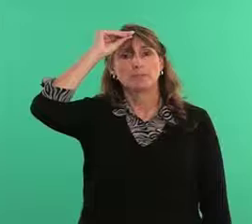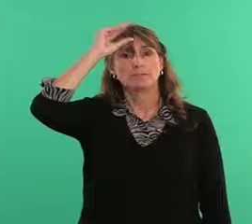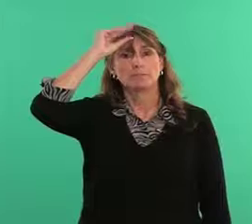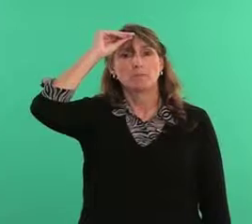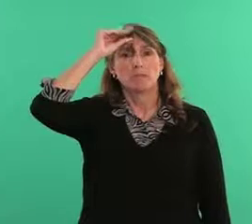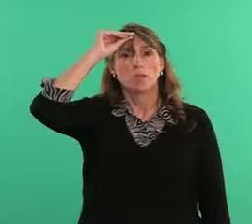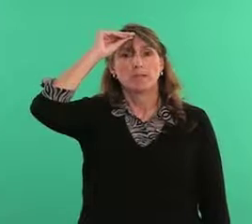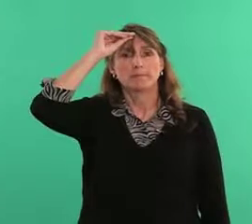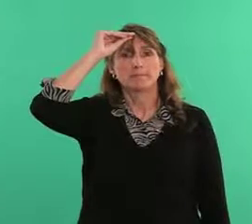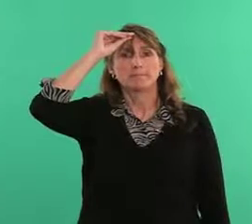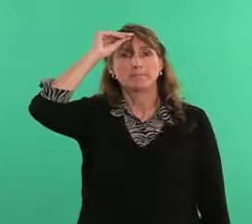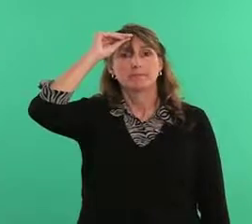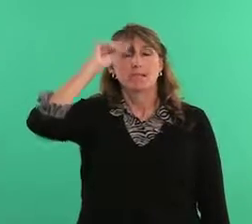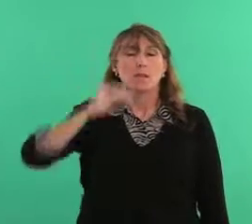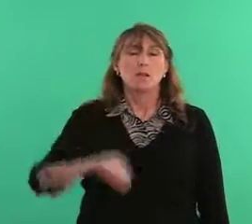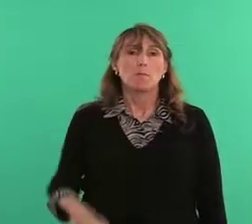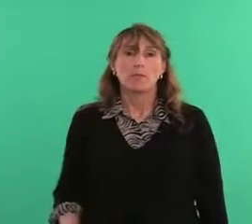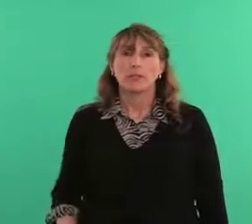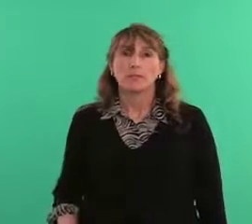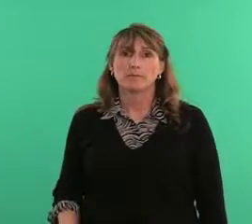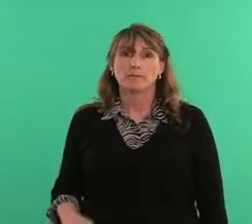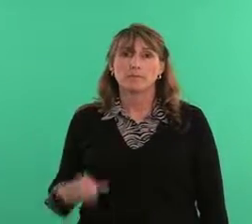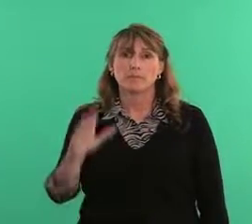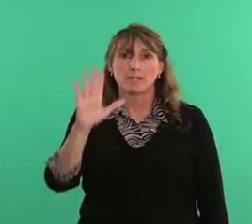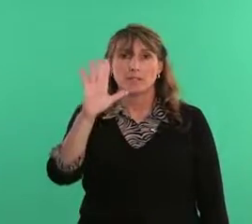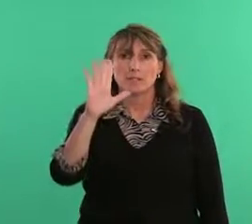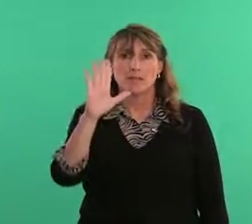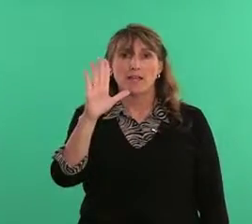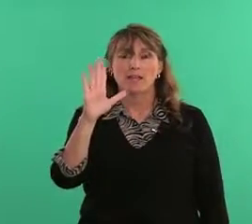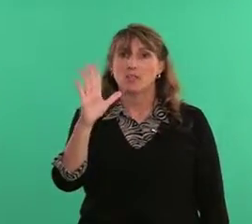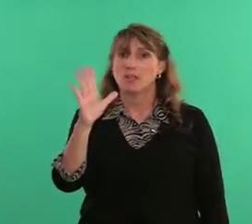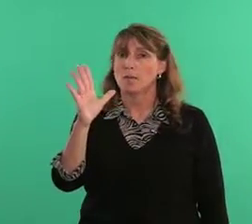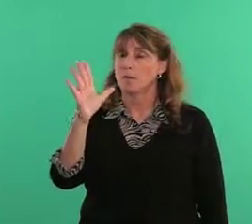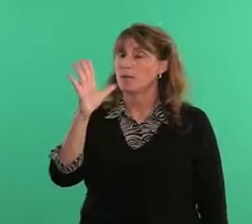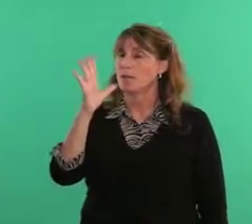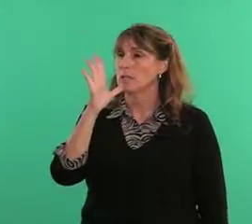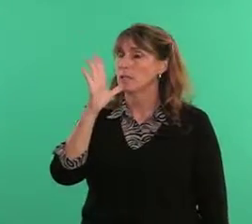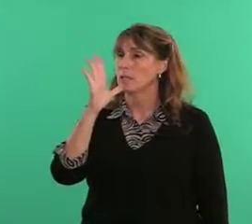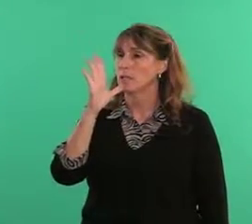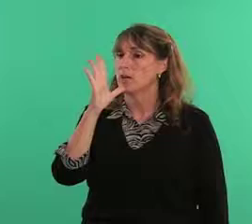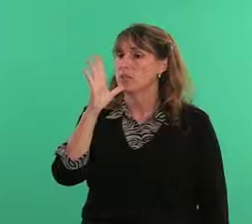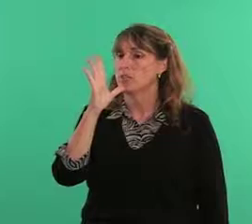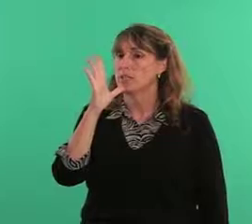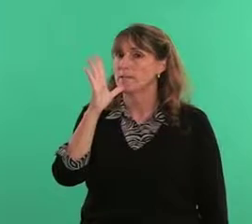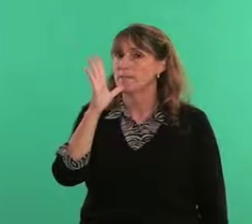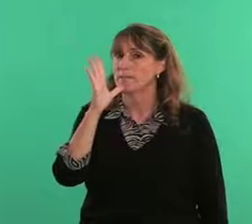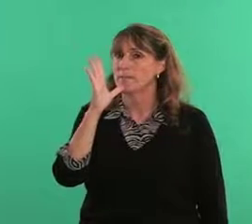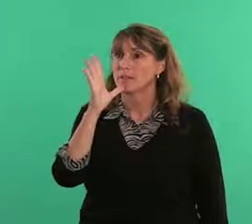boy mother take the five handshape and put it on your chin